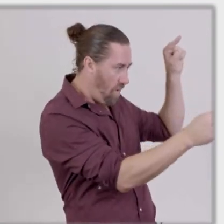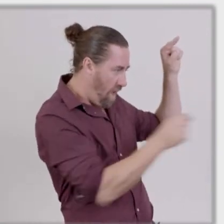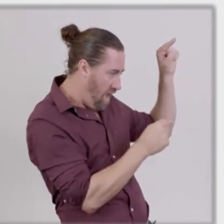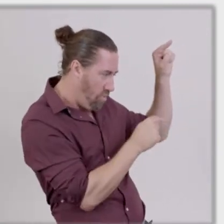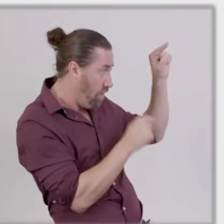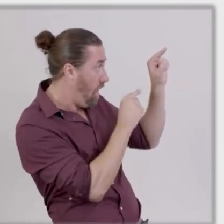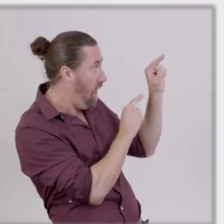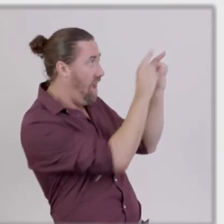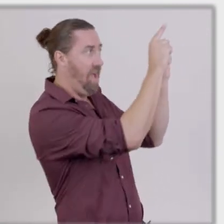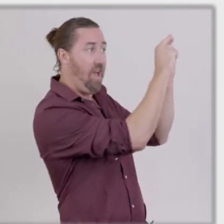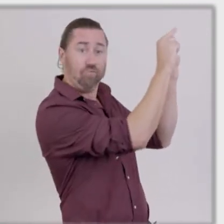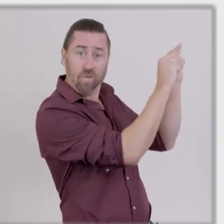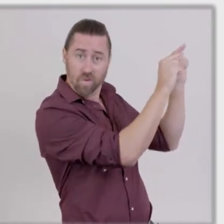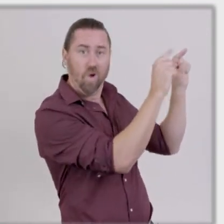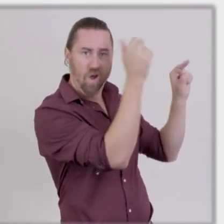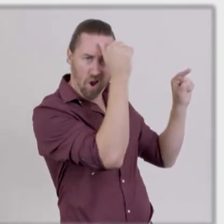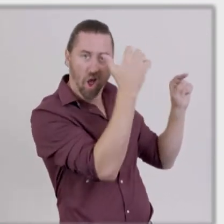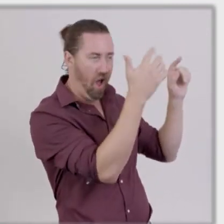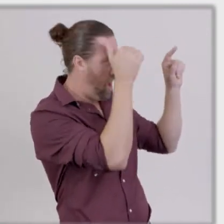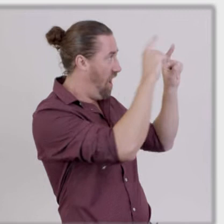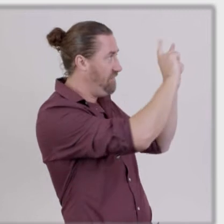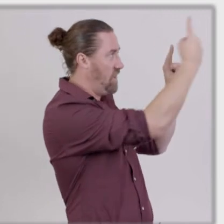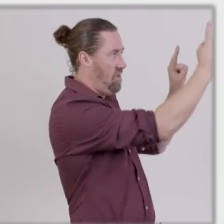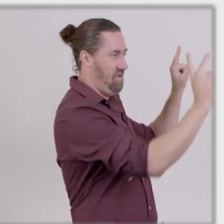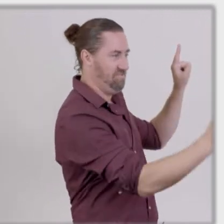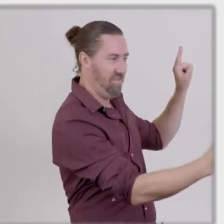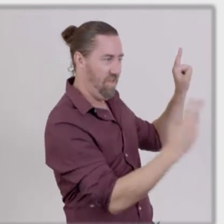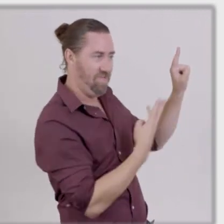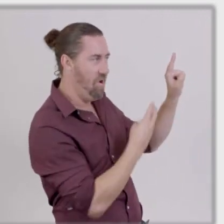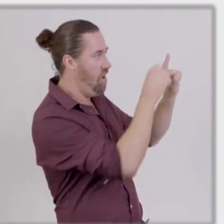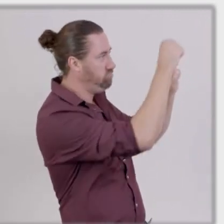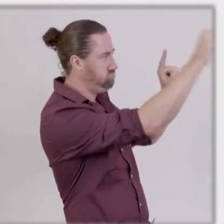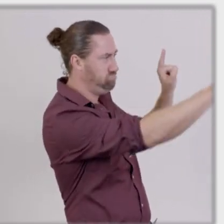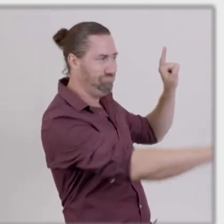The arrow points in the direction of animal growth or the next stage of development.